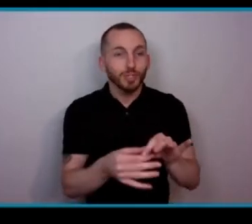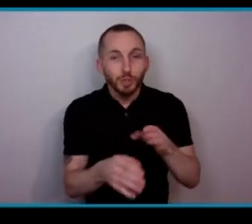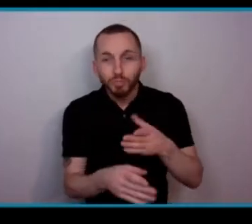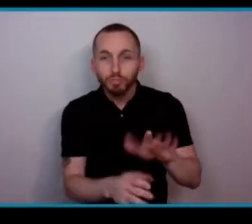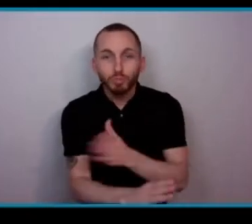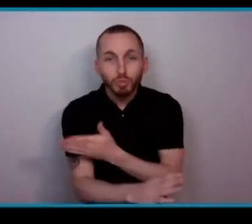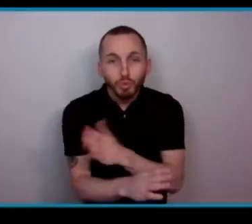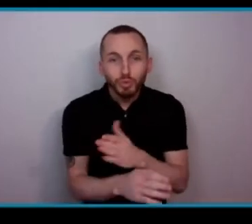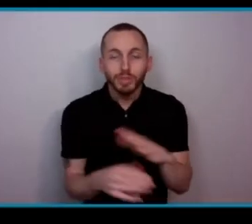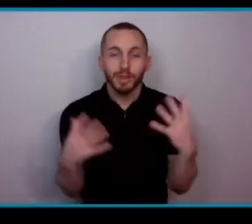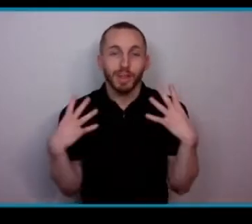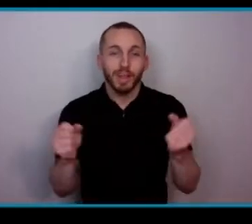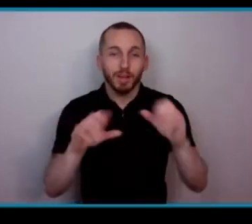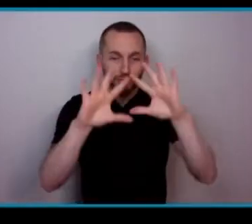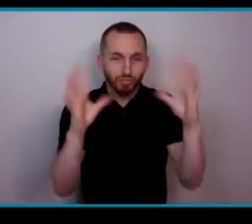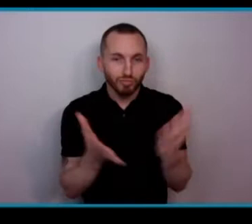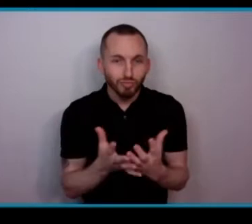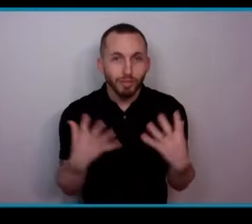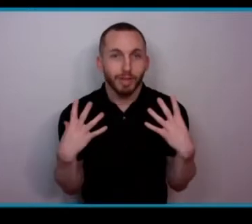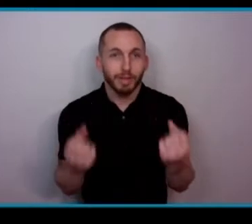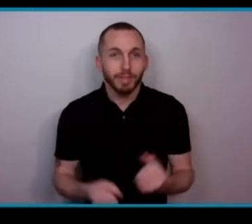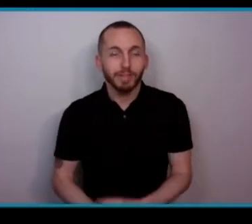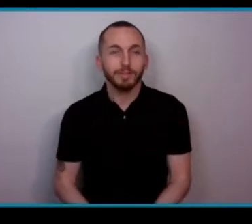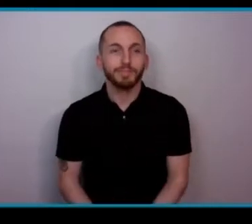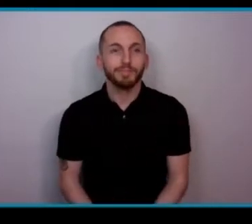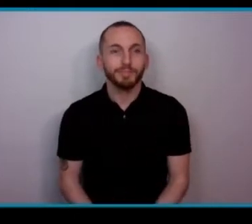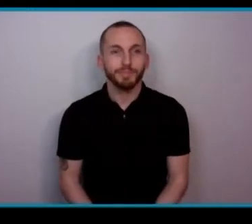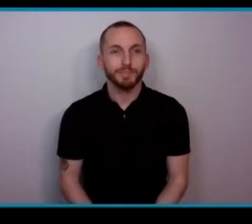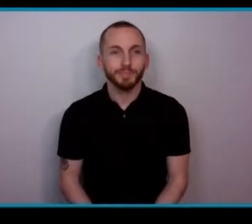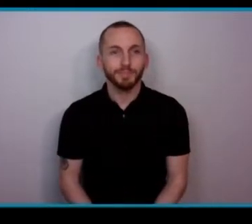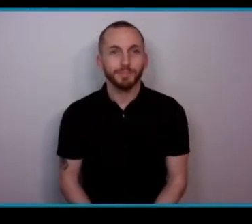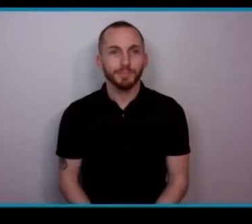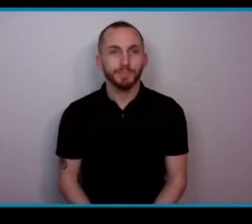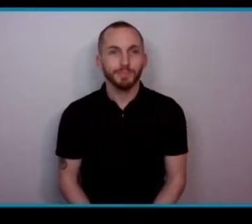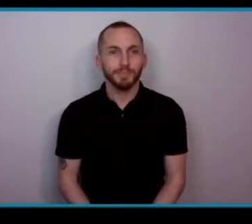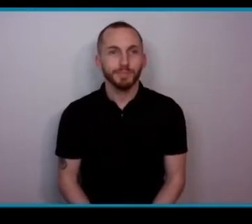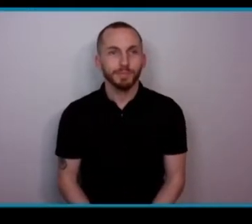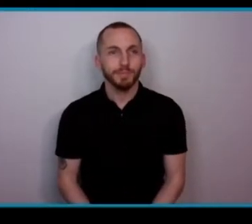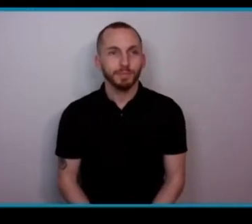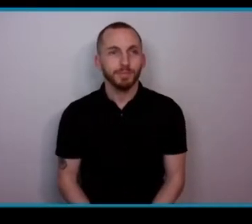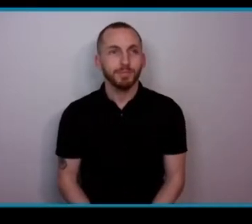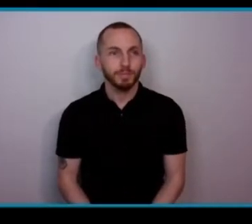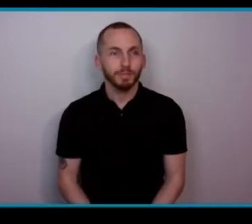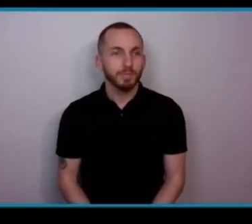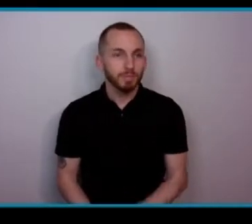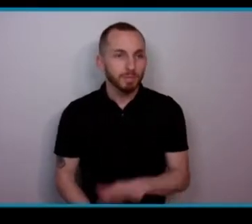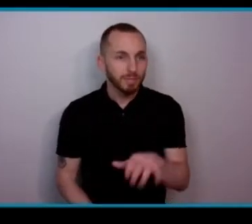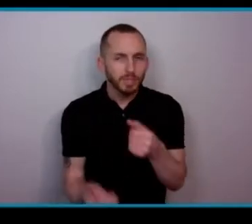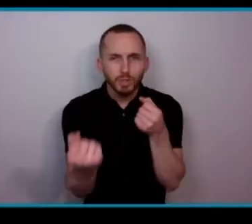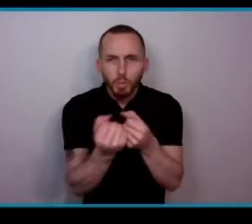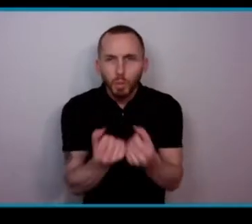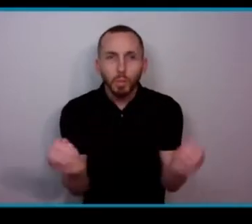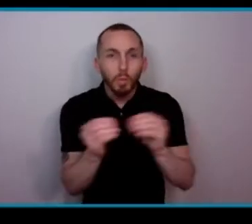This work has been fostered also by a partnership we have with the National Institutes of Health to support more research on music and health and music therapy.